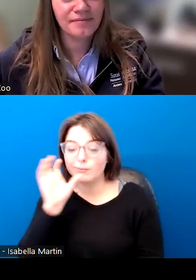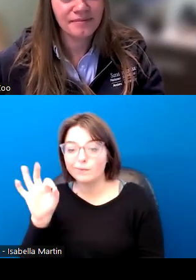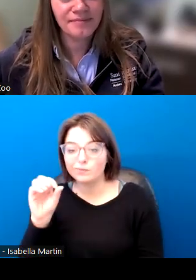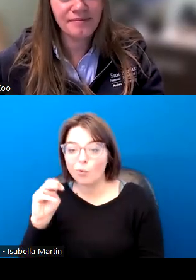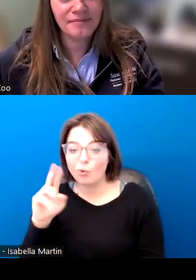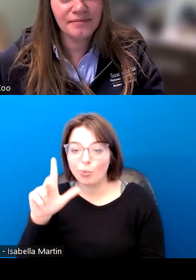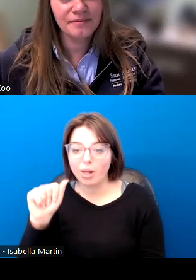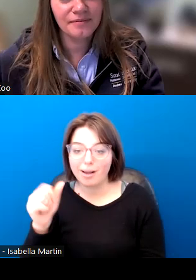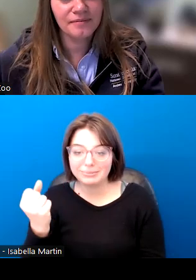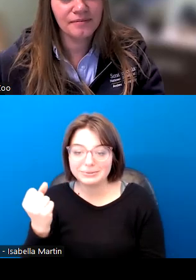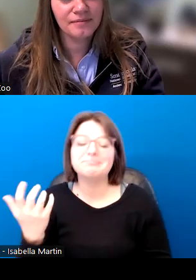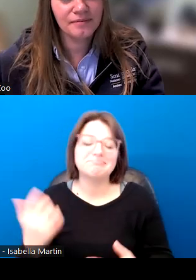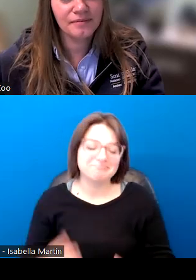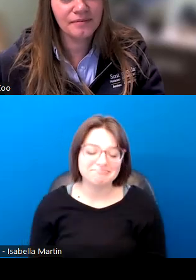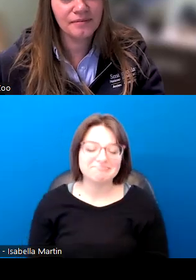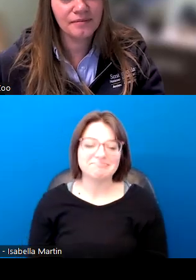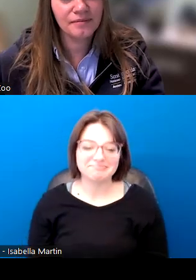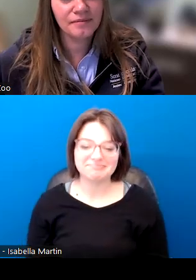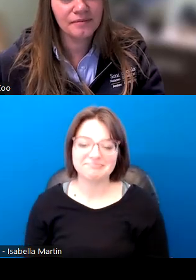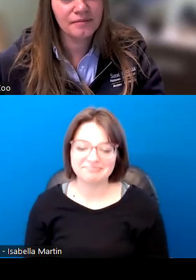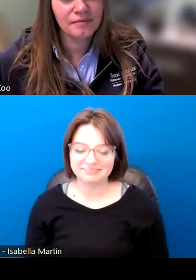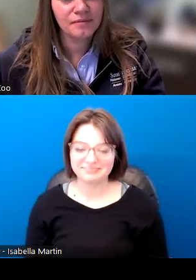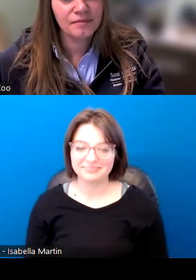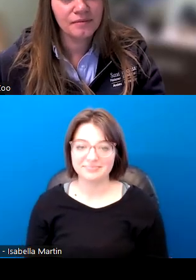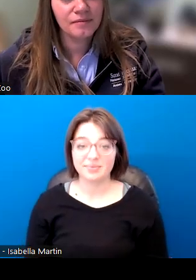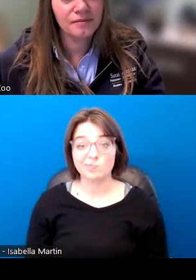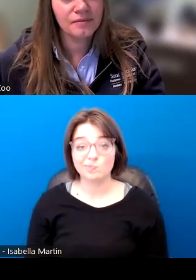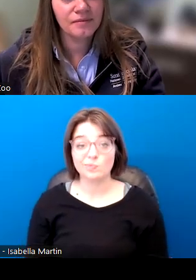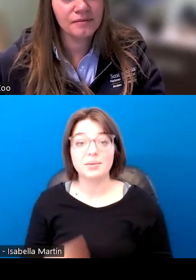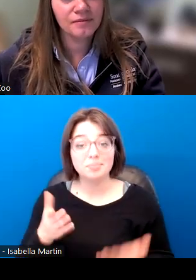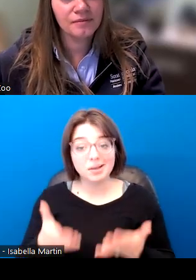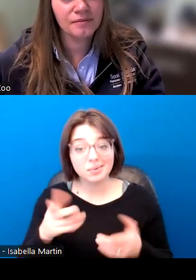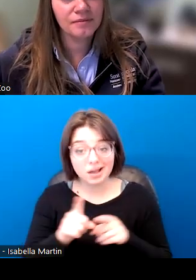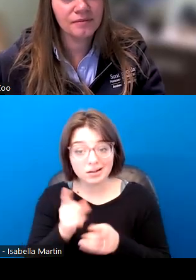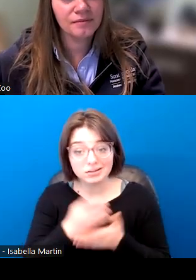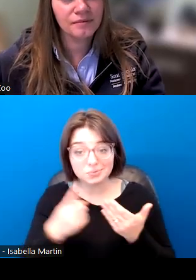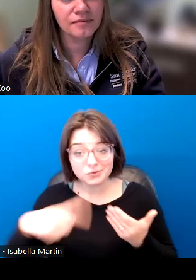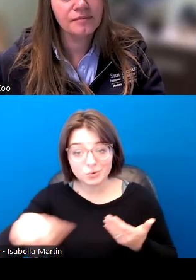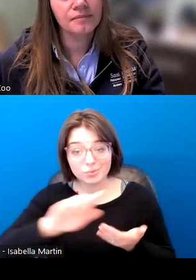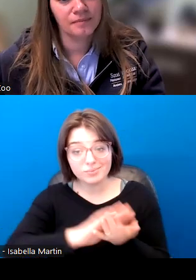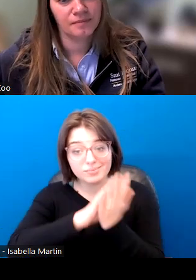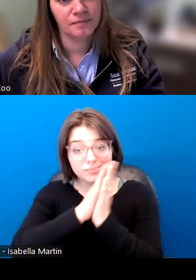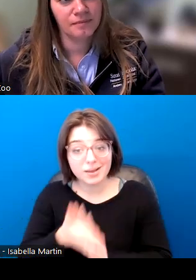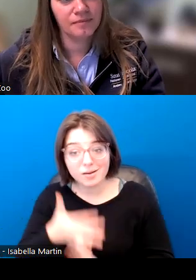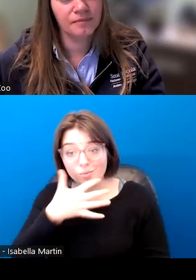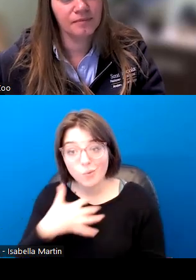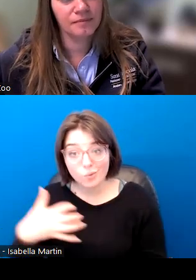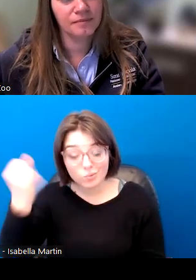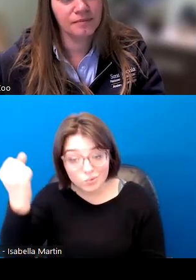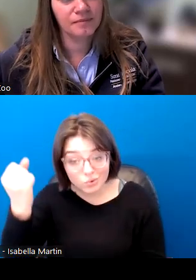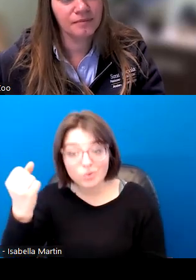um and then maybe as folks age I know some of our geriatric our older animals might lose some teeth